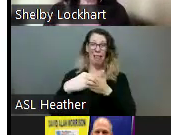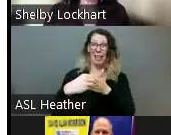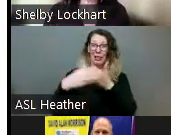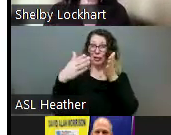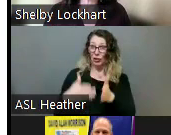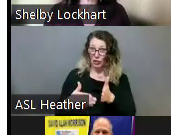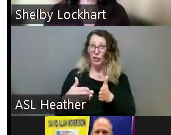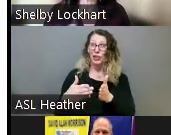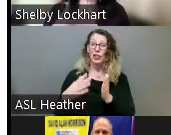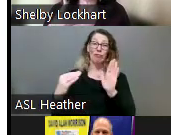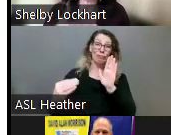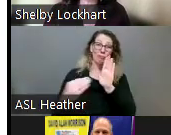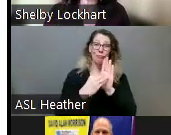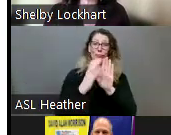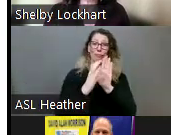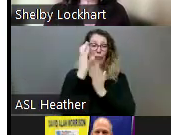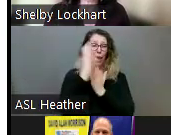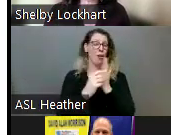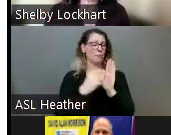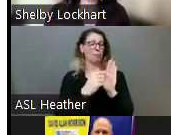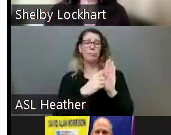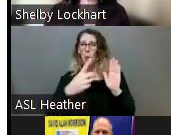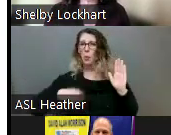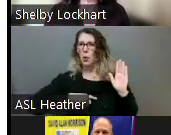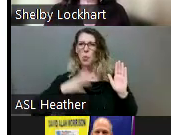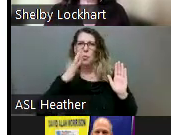get the calendar out and say we're going to commit to having a Tier 1 attendance team